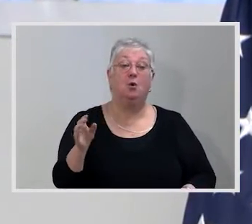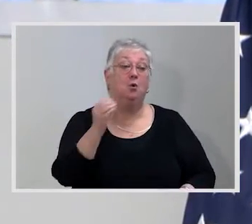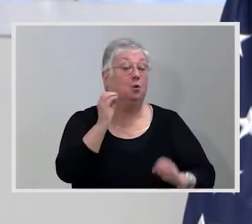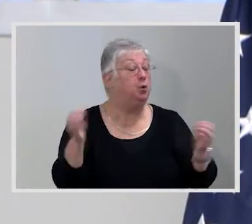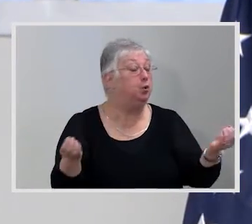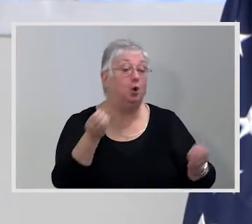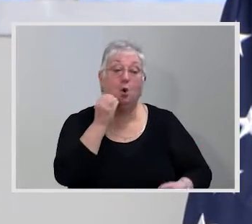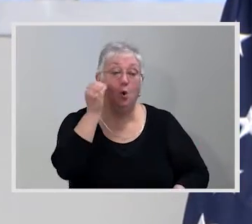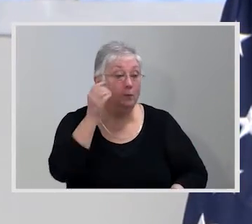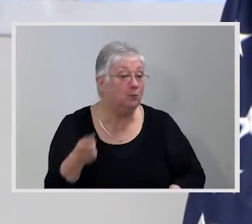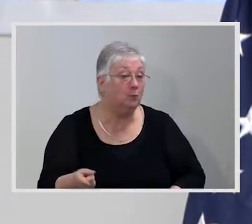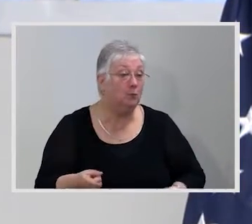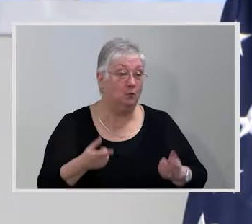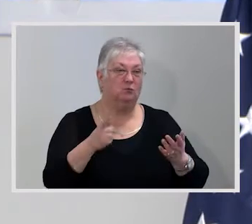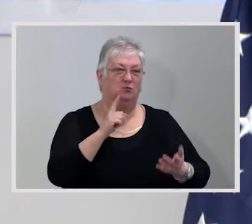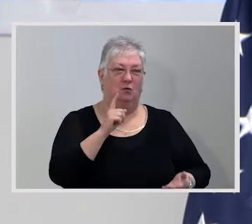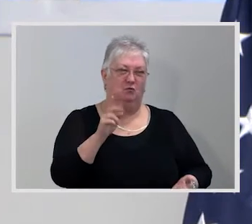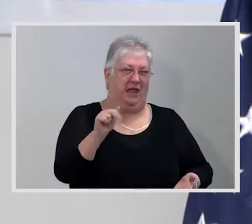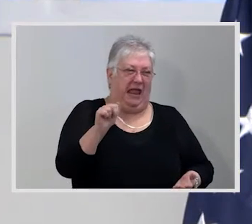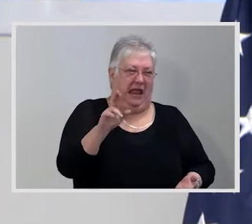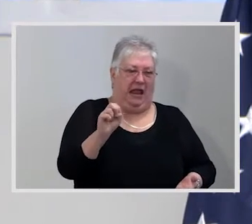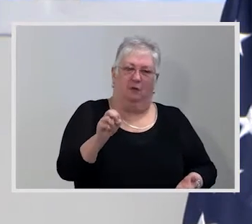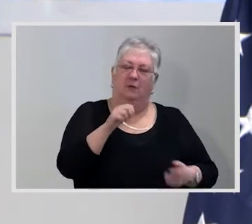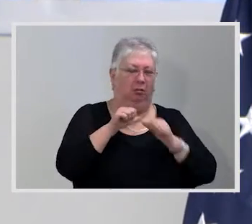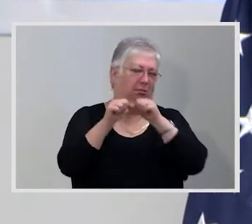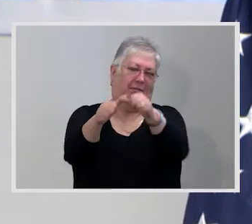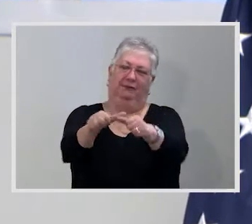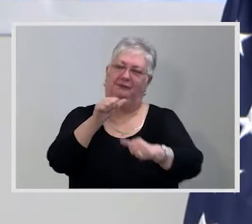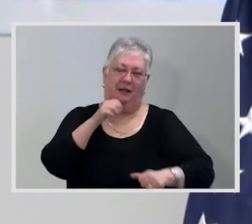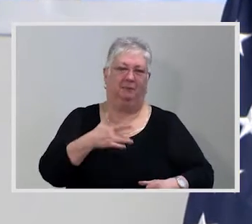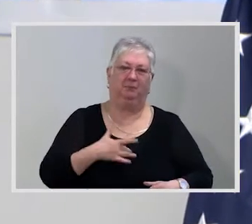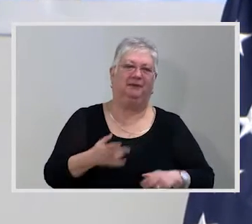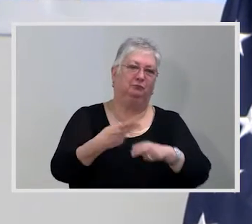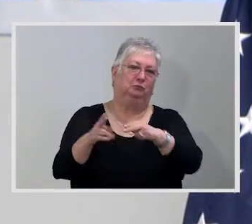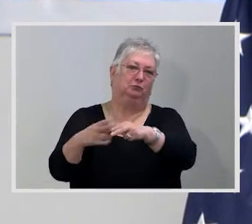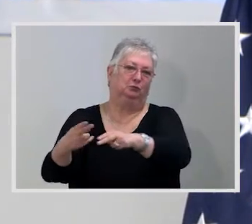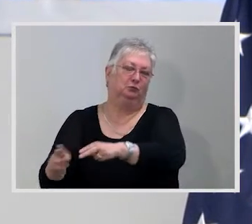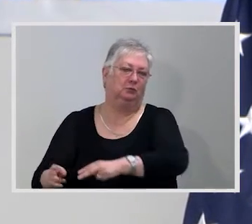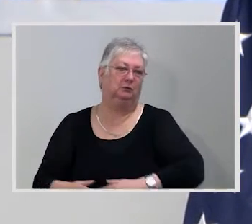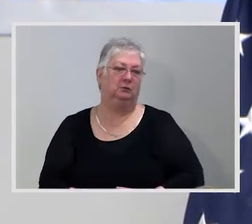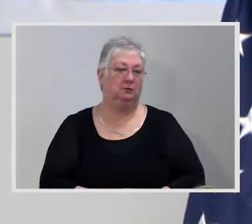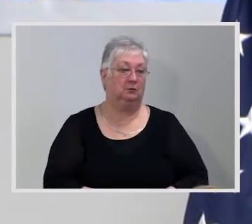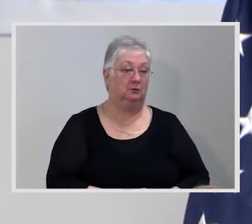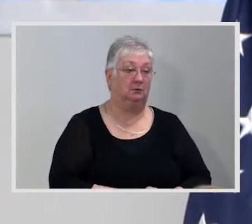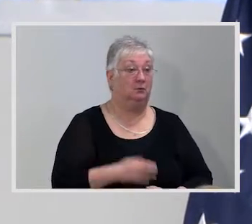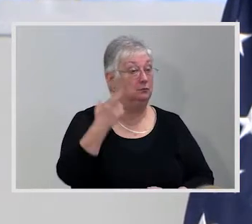INTENTLY ON CLOSING D.C. GENERAL. SO THIS JUST GIVES YOU A SENSE OF WHAT WE ARE SPENDING IN THE